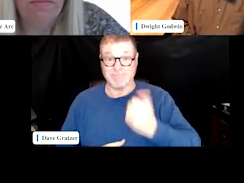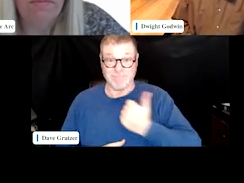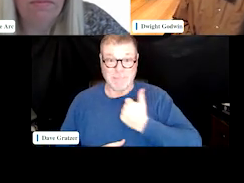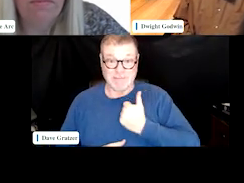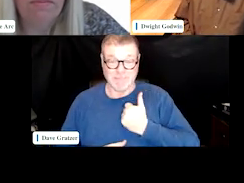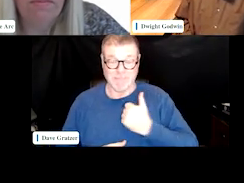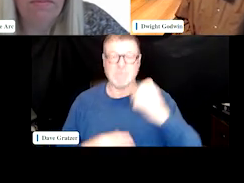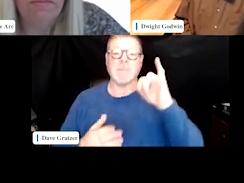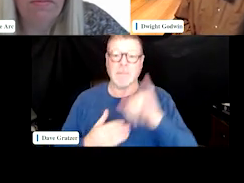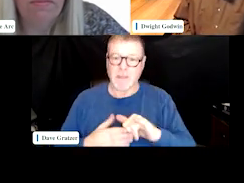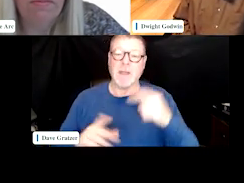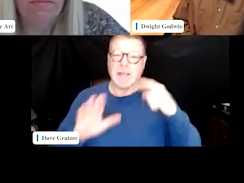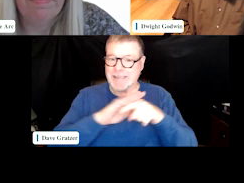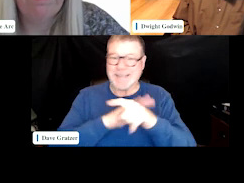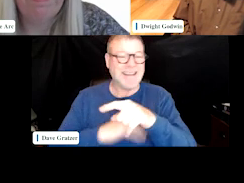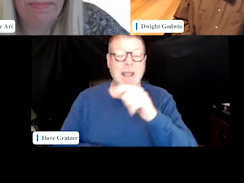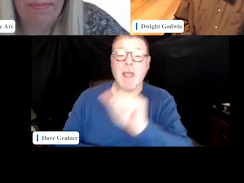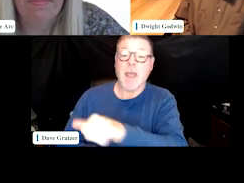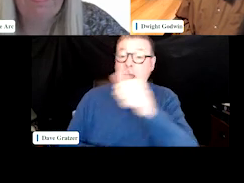they haven't had to navigate.